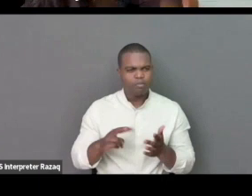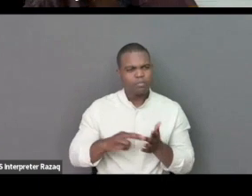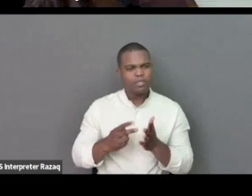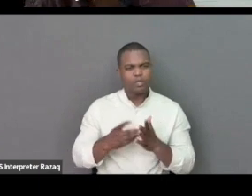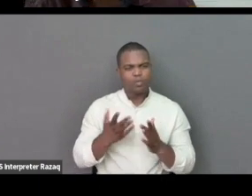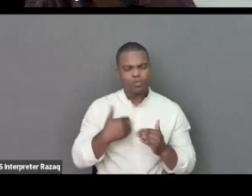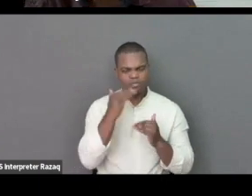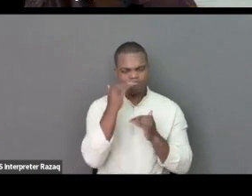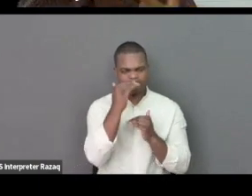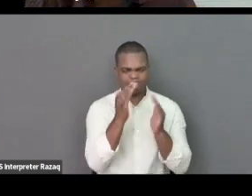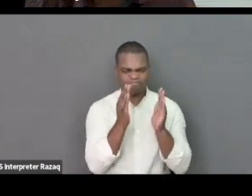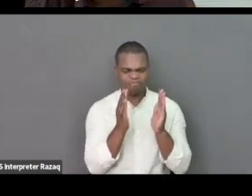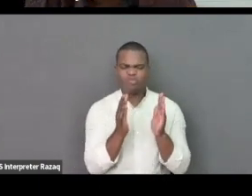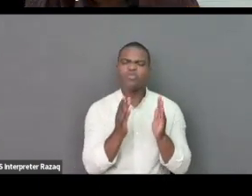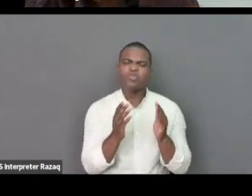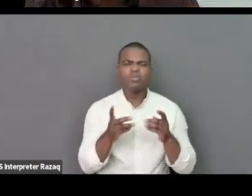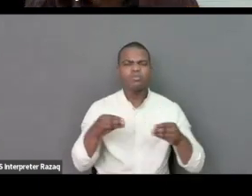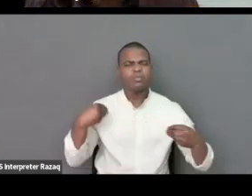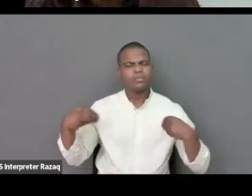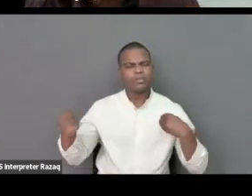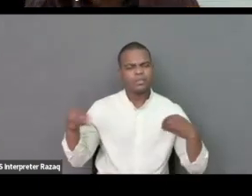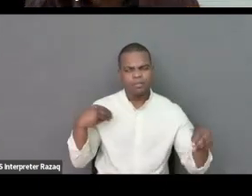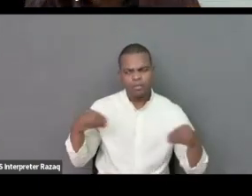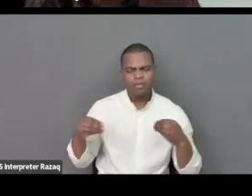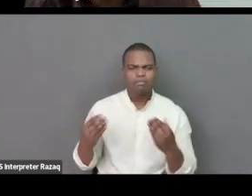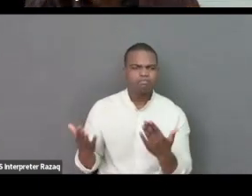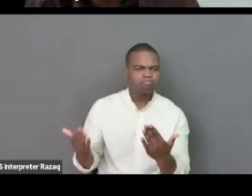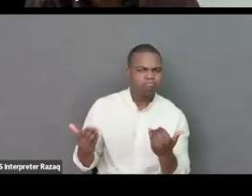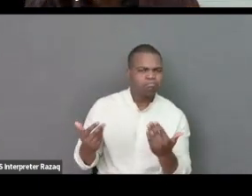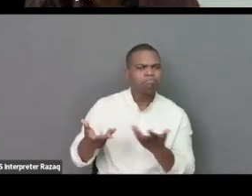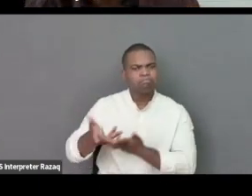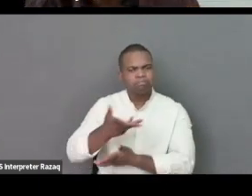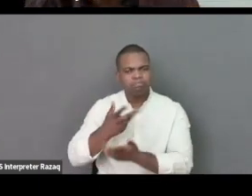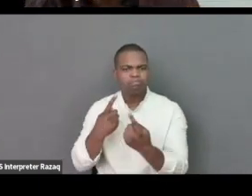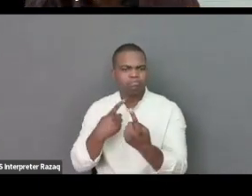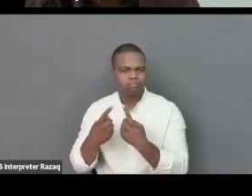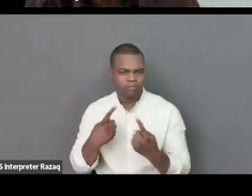that there's monitoring going on, there's improvement on the websites,